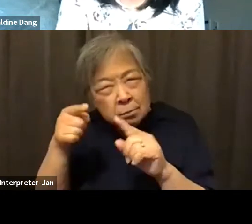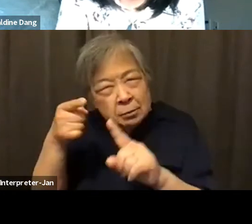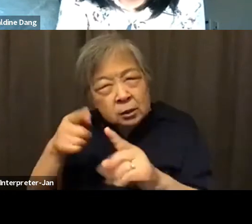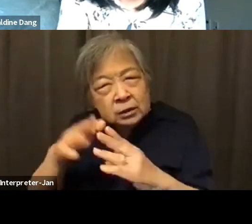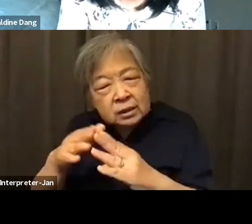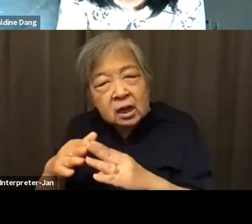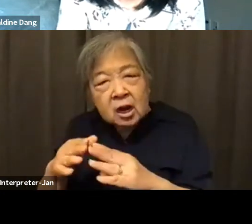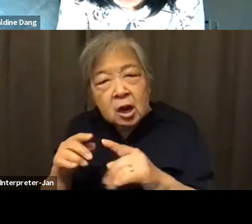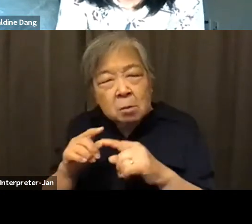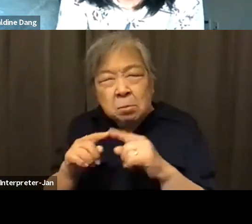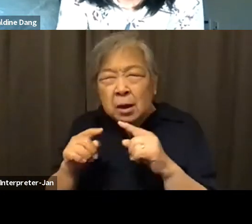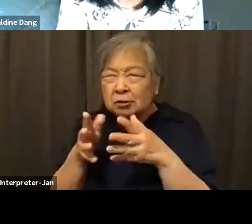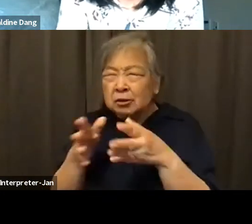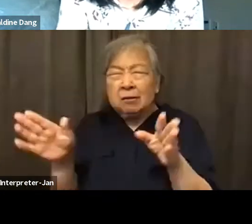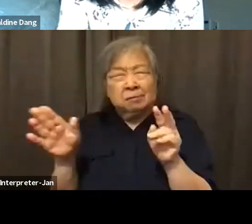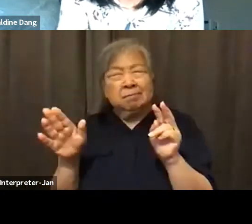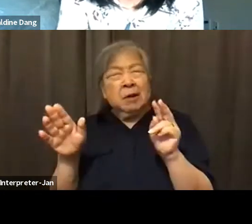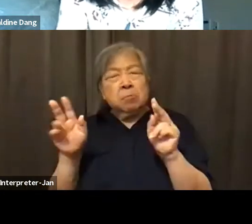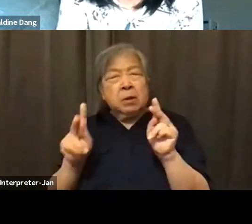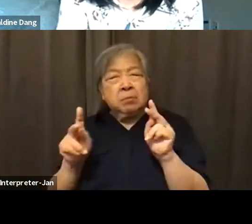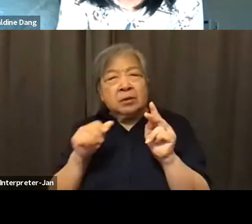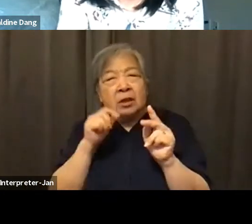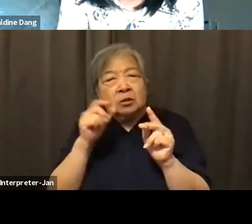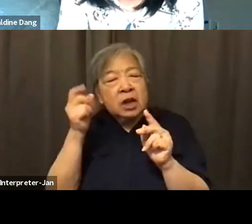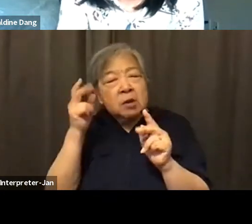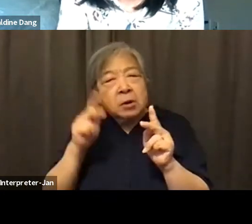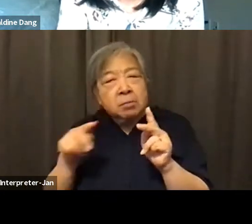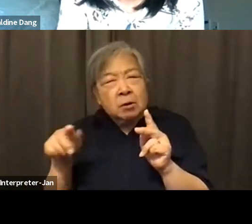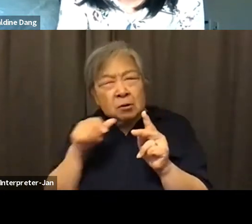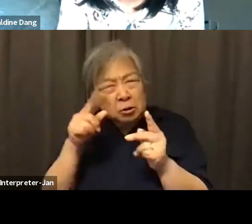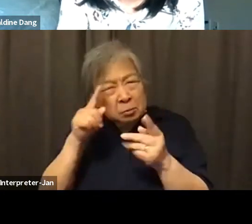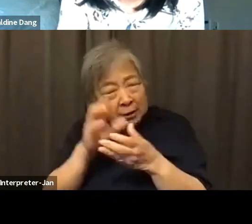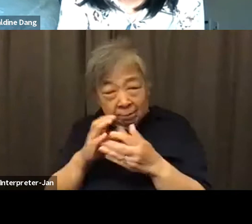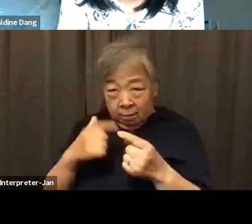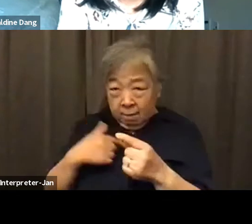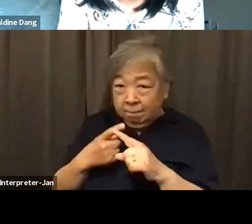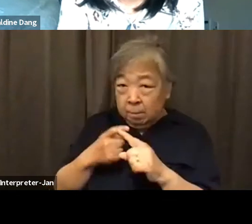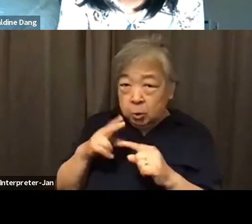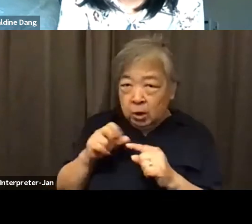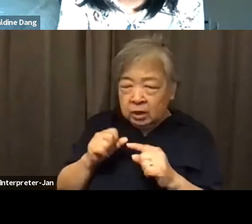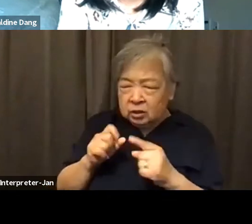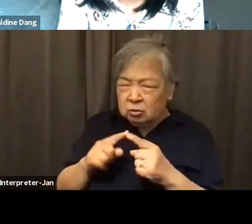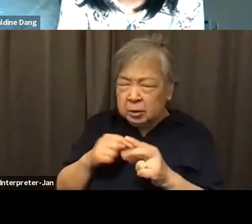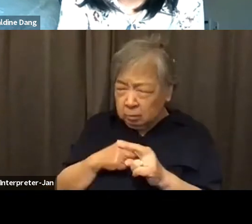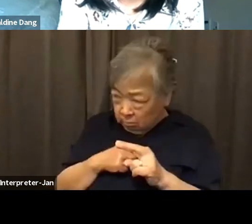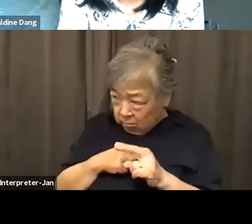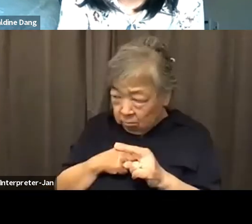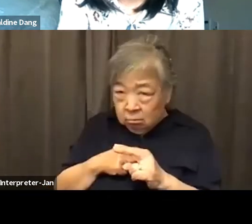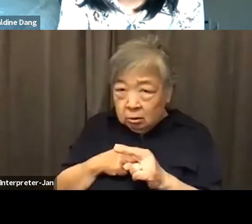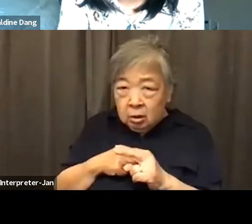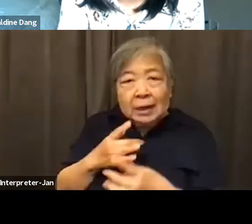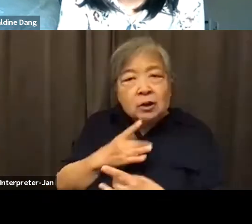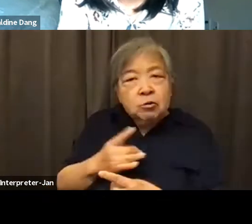understand or agree that I was from the U.S. was so interesting for me, because I never